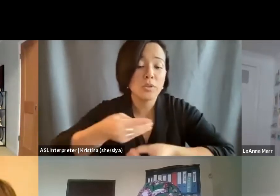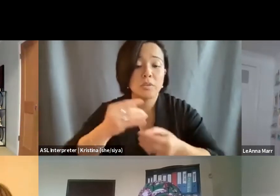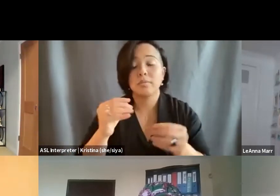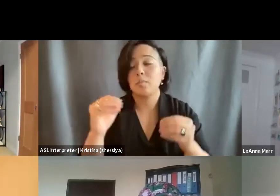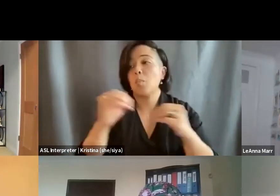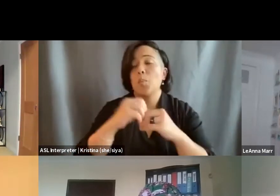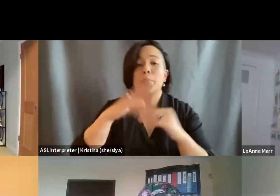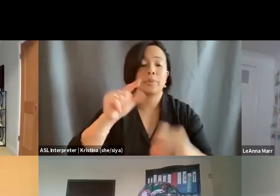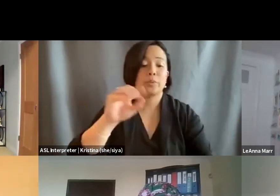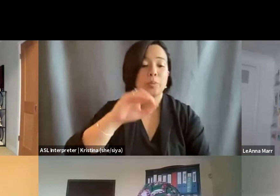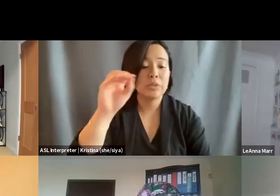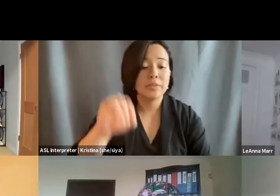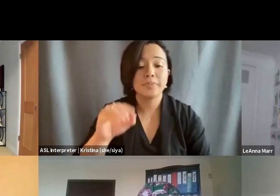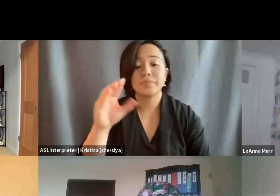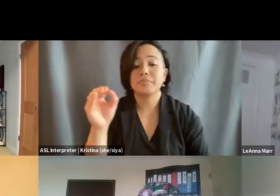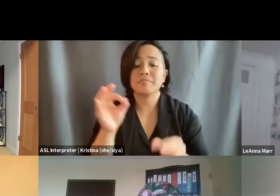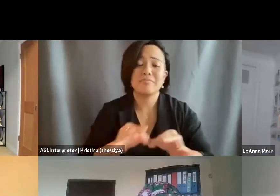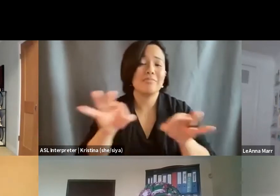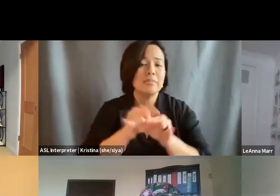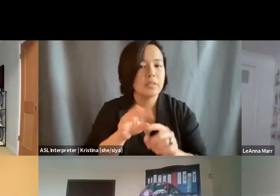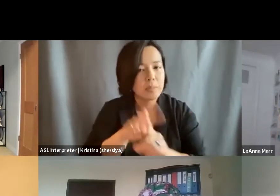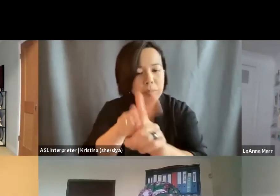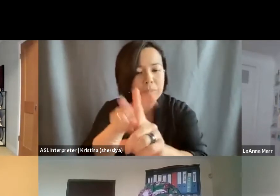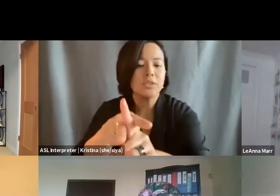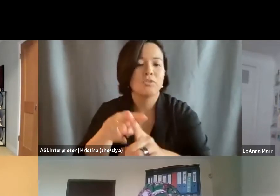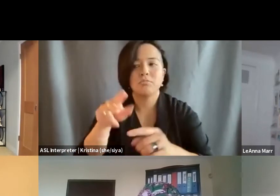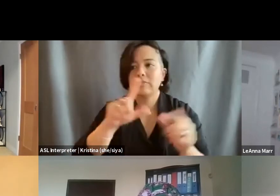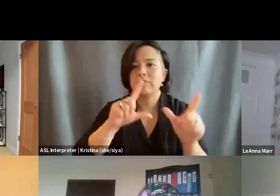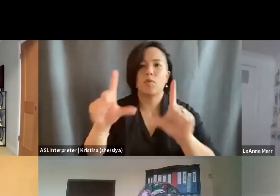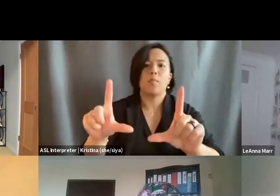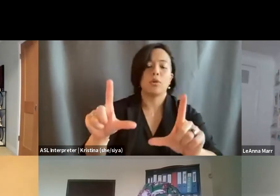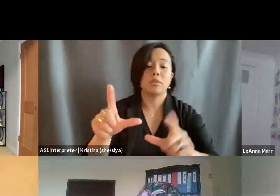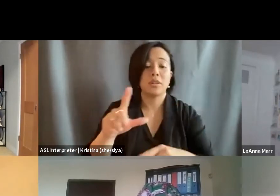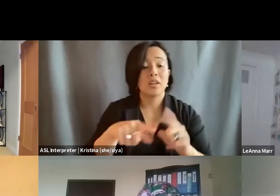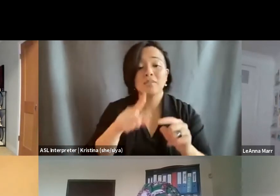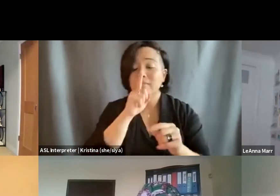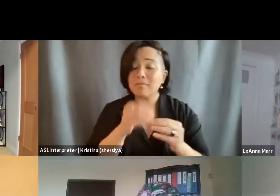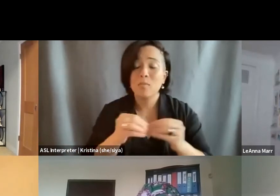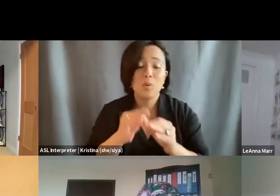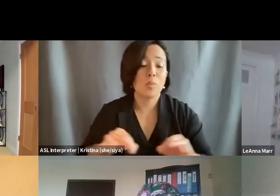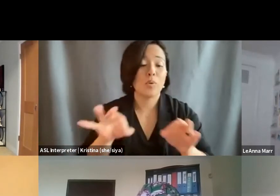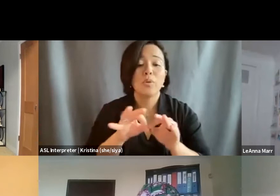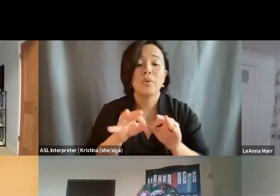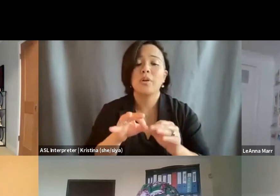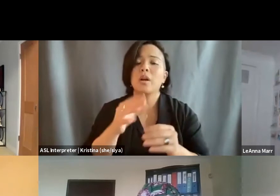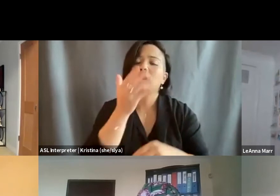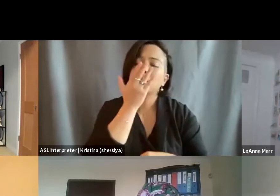a well-structured response